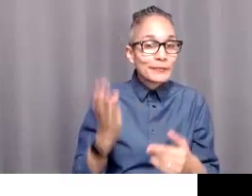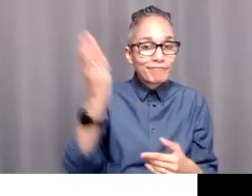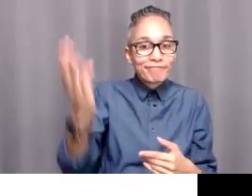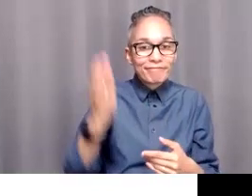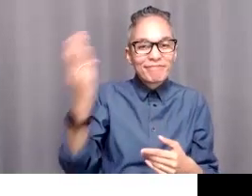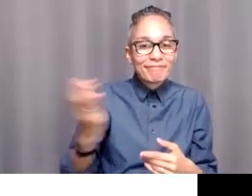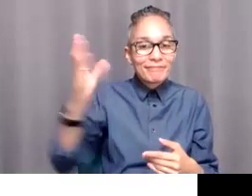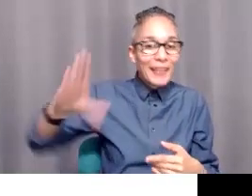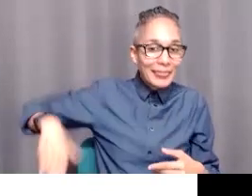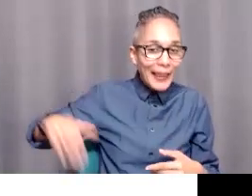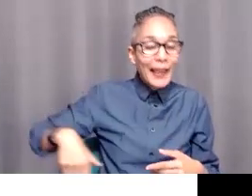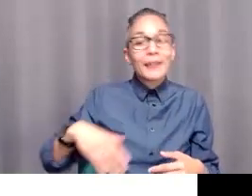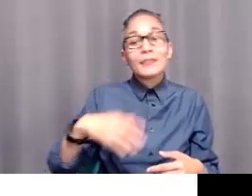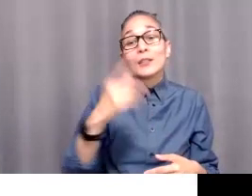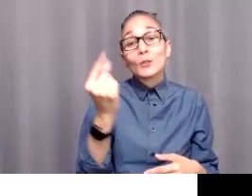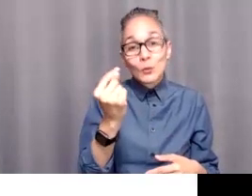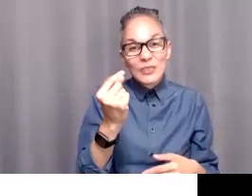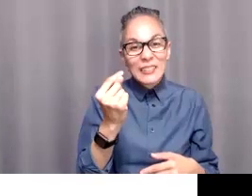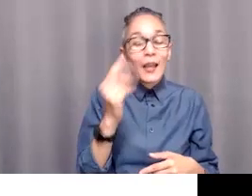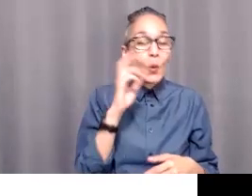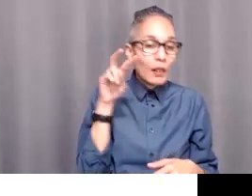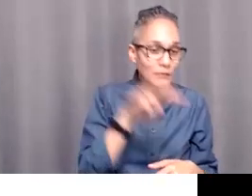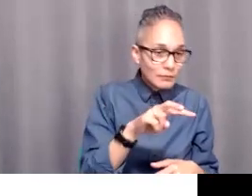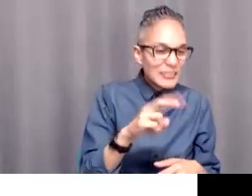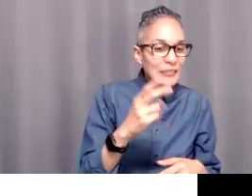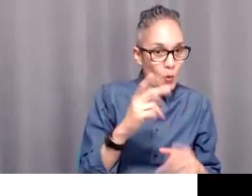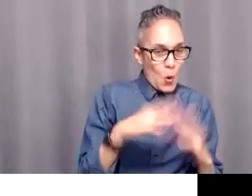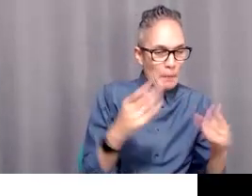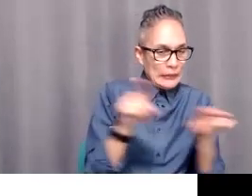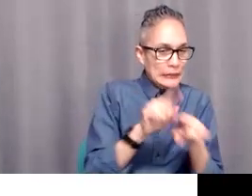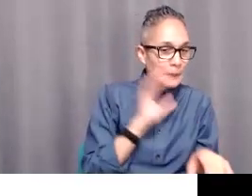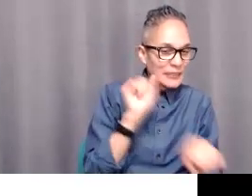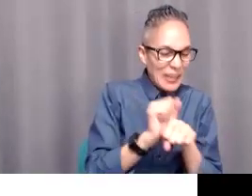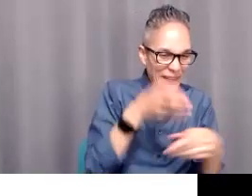You know, Tuesday, she goes back to that same assignment and finishes that up.